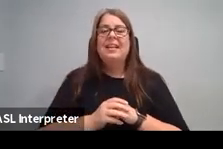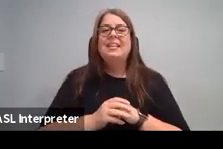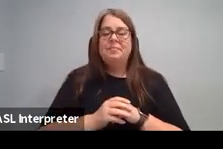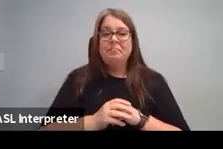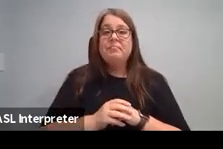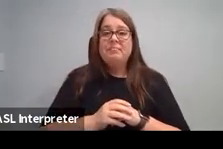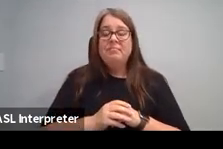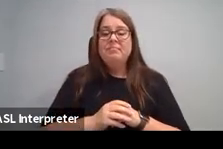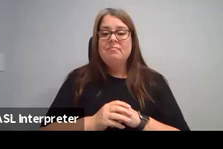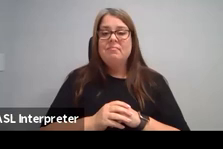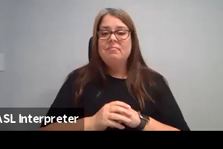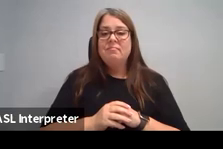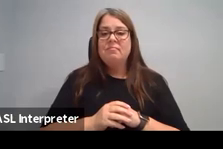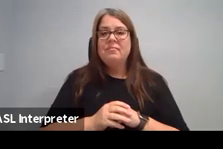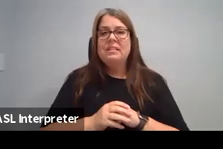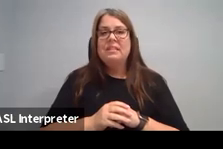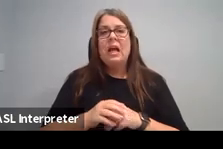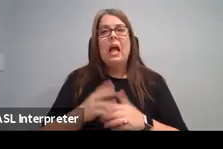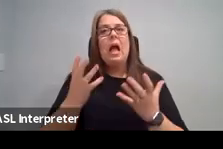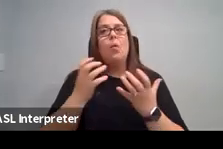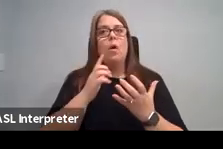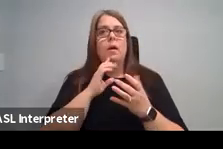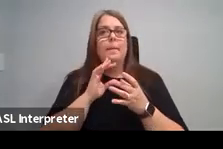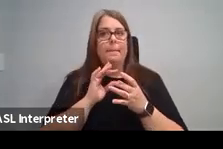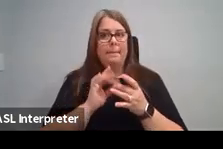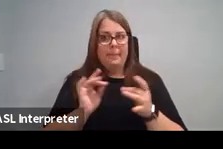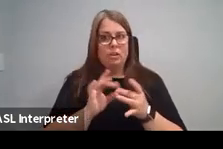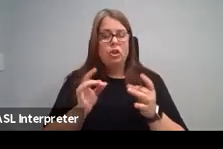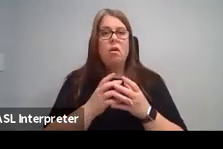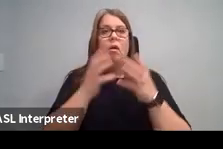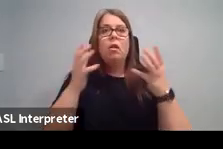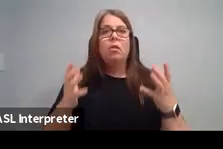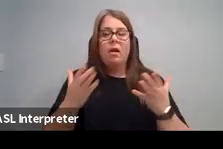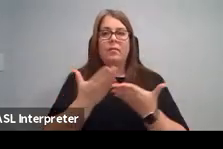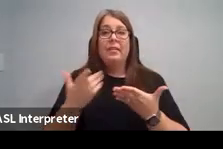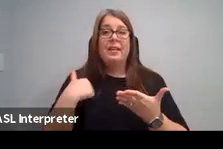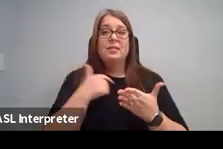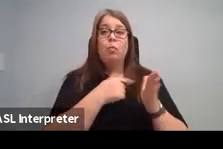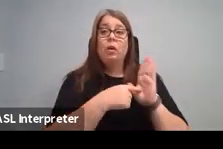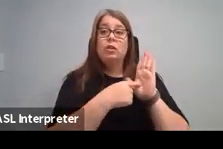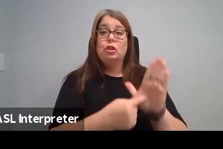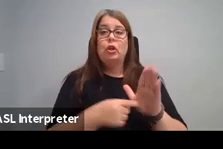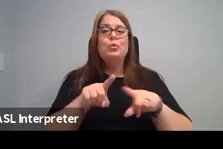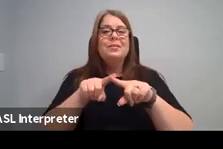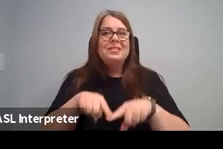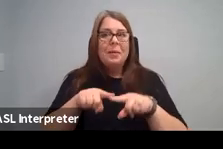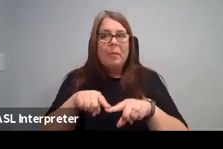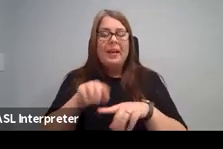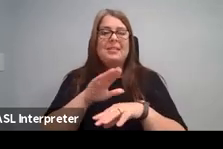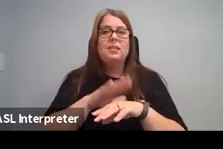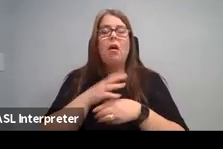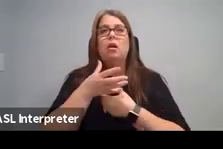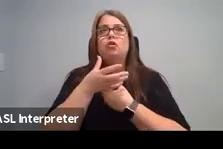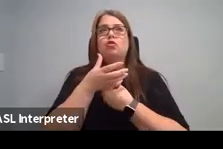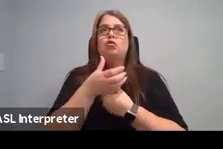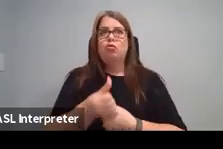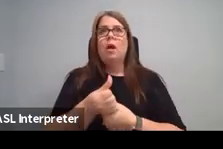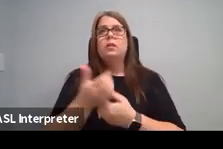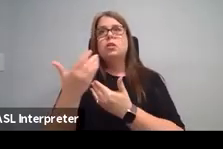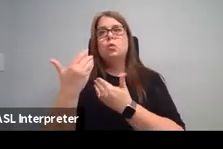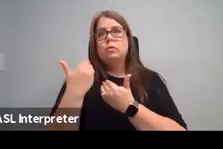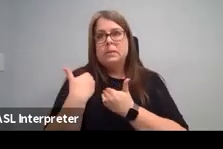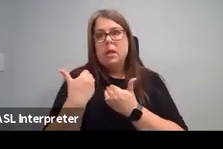Allison Frenzel : So I do want to recognize that though a lot of what we're showing you is dependent on a culture of like trust responsibility and respect established